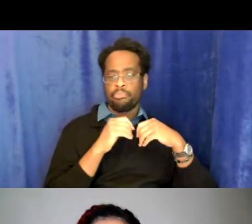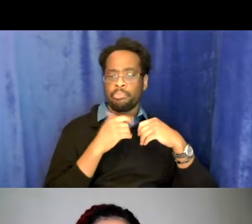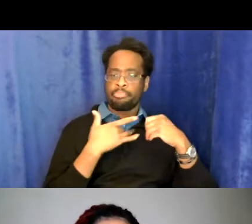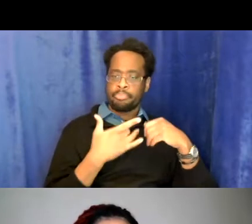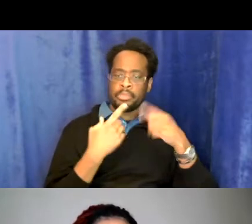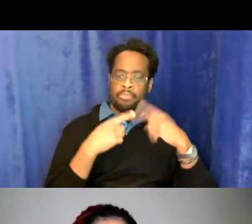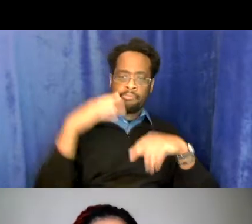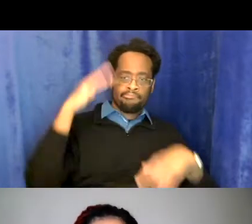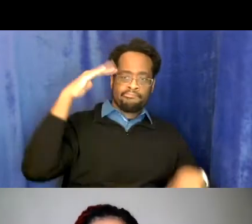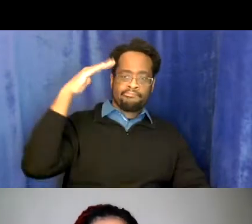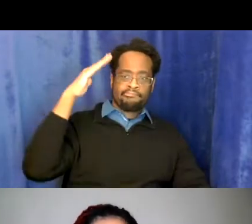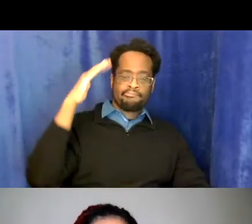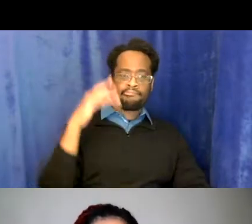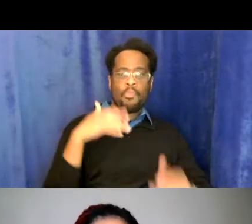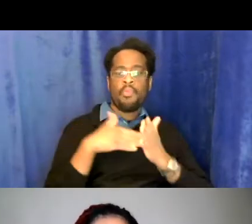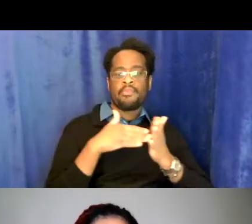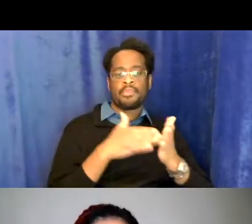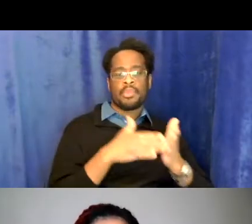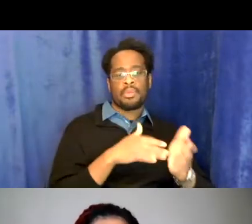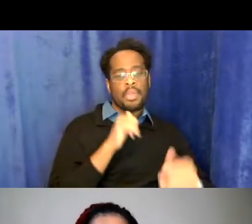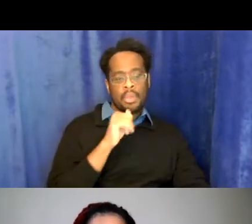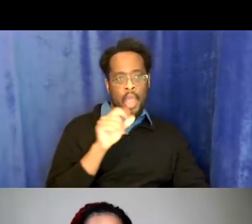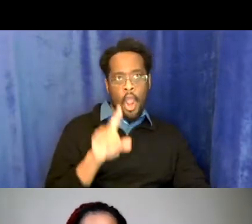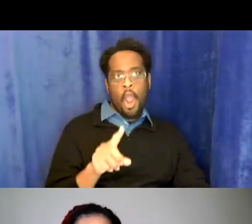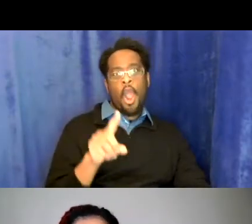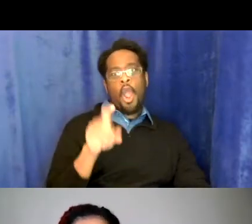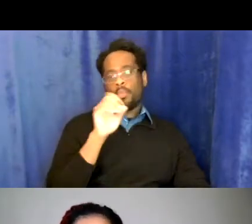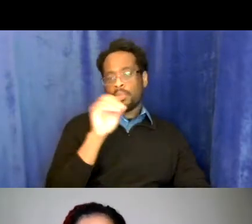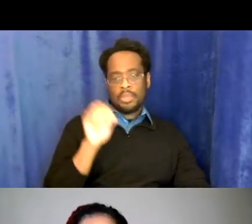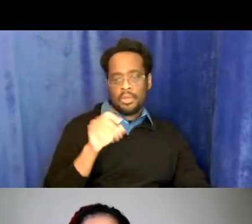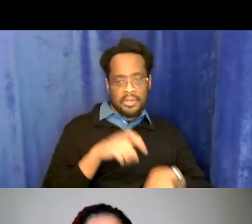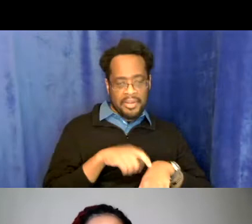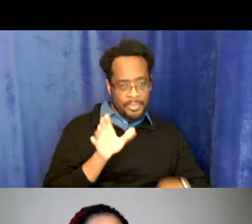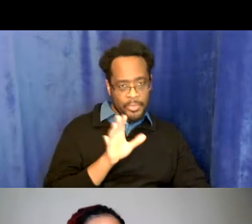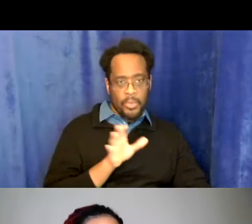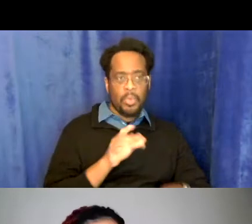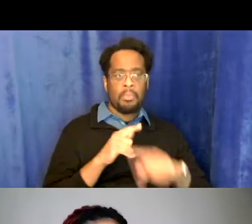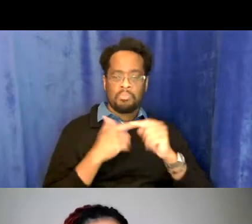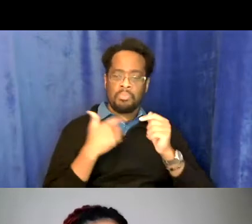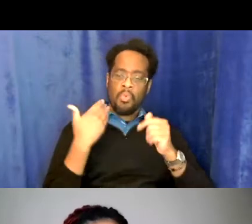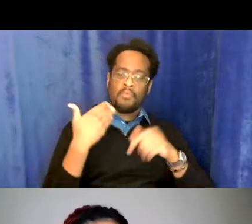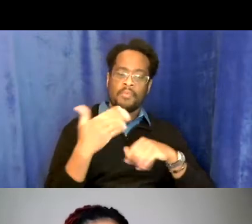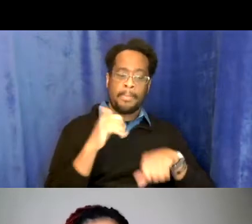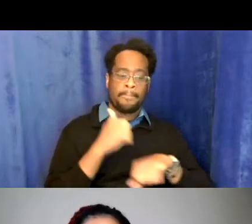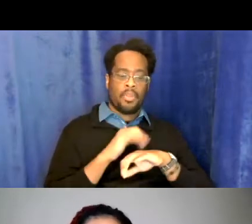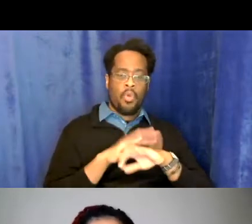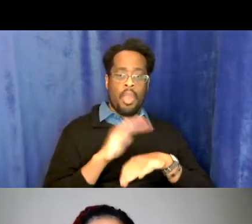the age older younger they typically kept it higher now it wasn't a hundred percent, however it